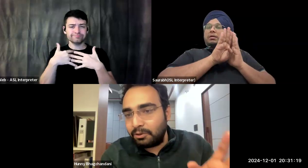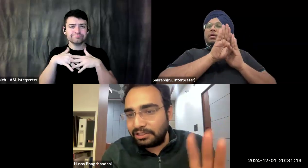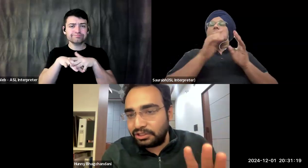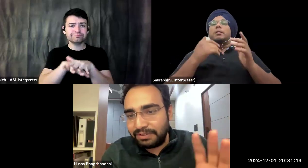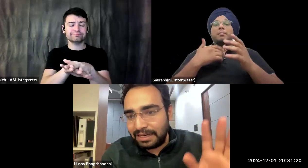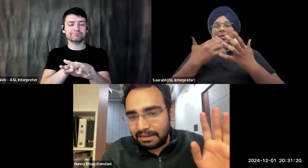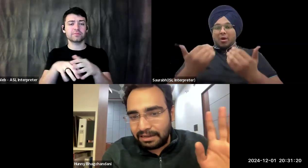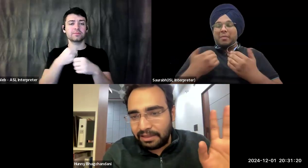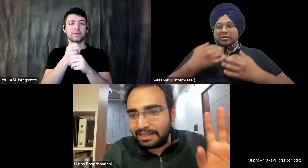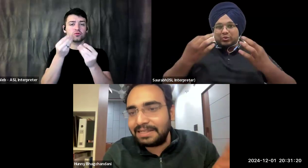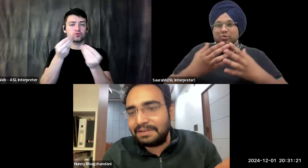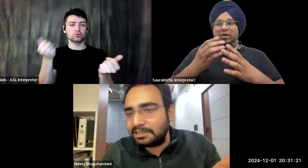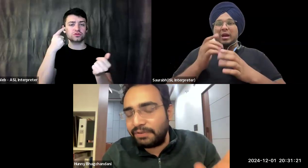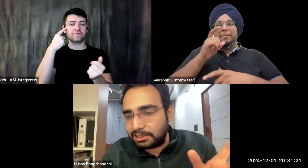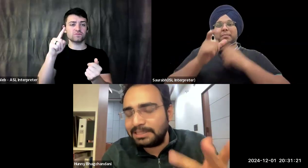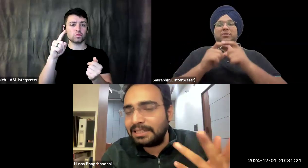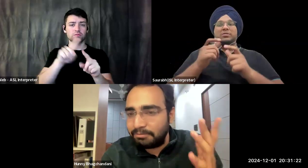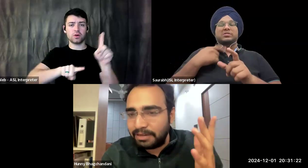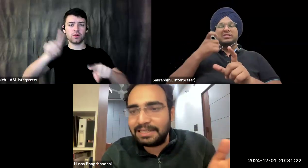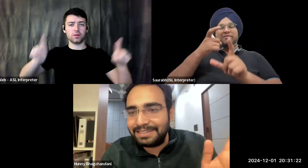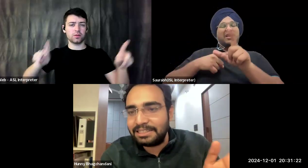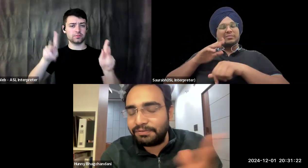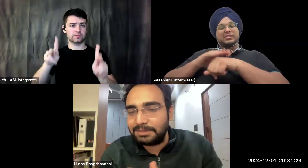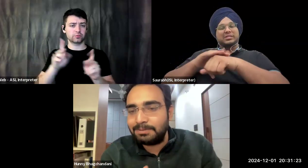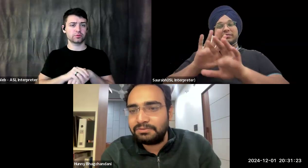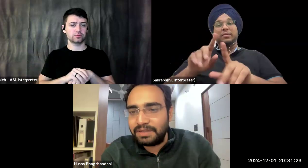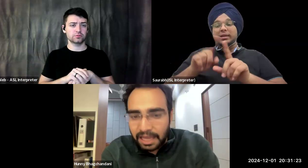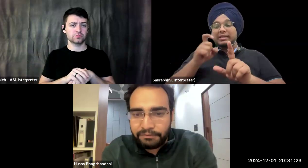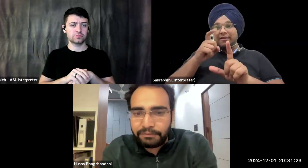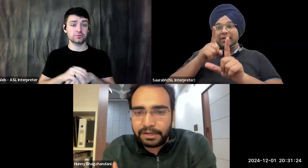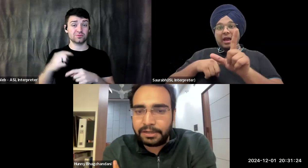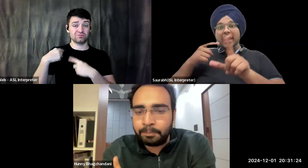Again, we are a very young organization. We are having a seven years of experience and in seven years of experience we have uh